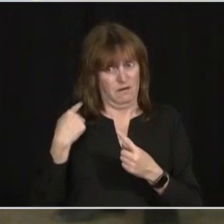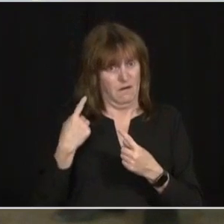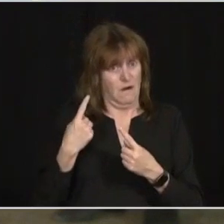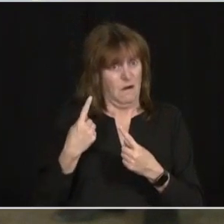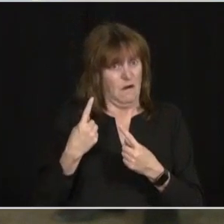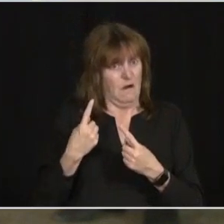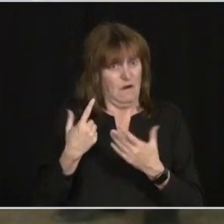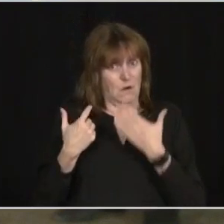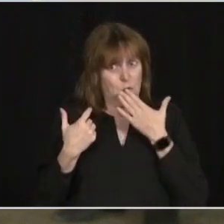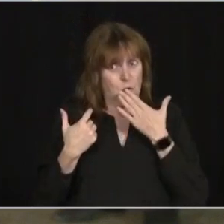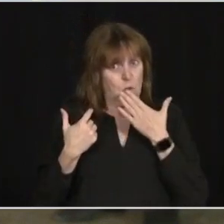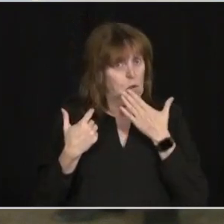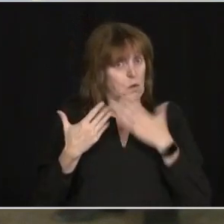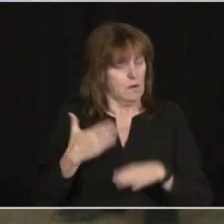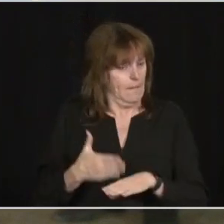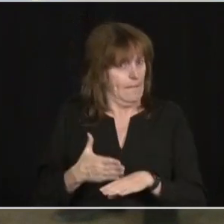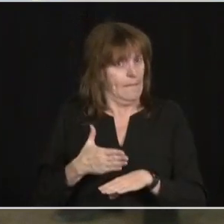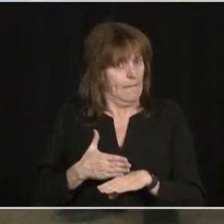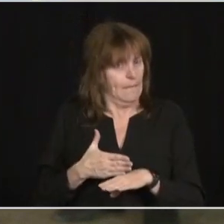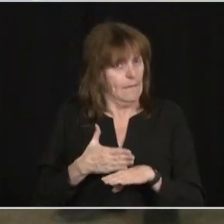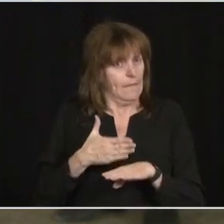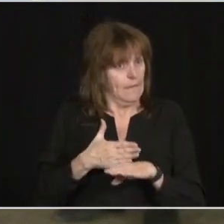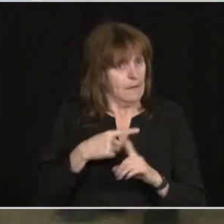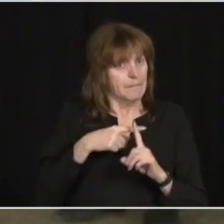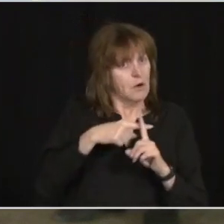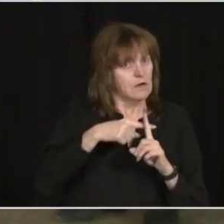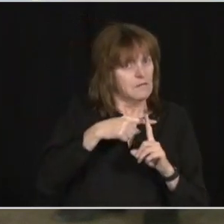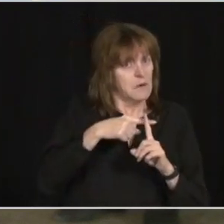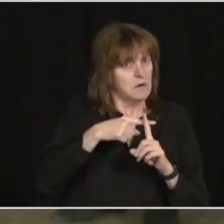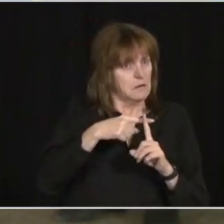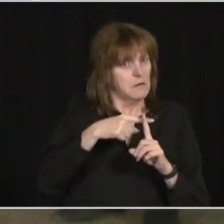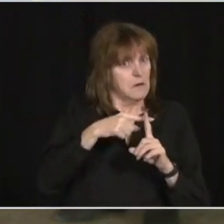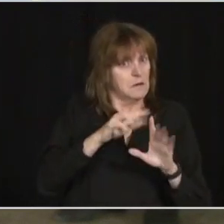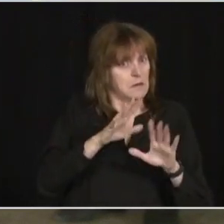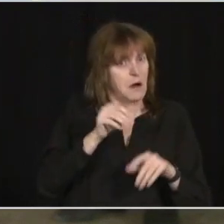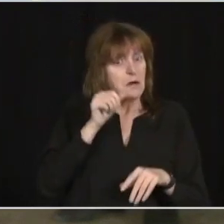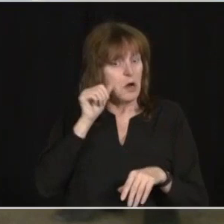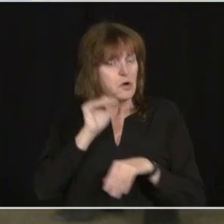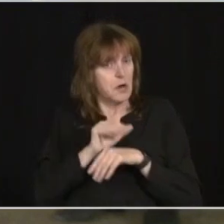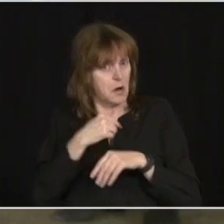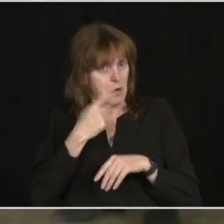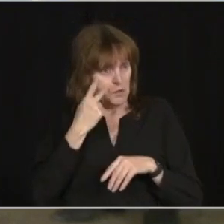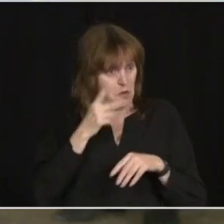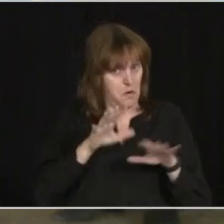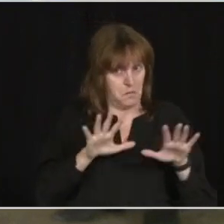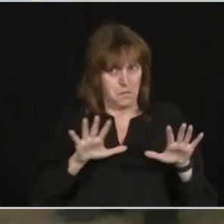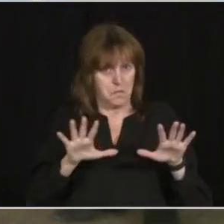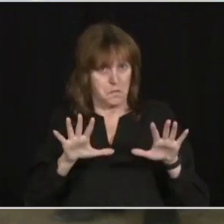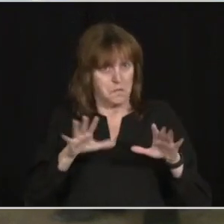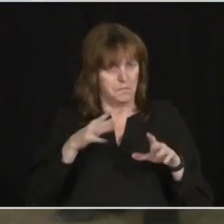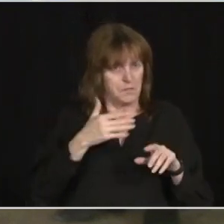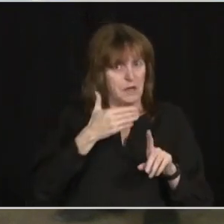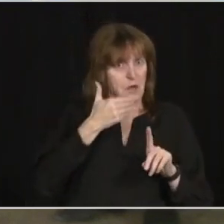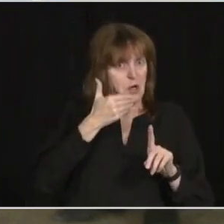We saw some positive results last night, and it's encouraging. But by no means are we out of